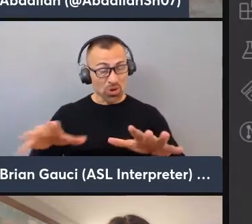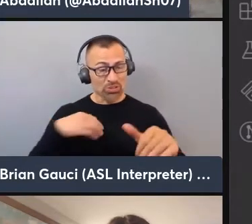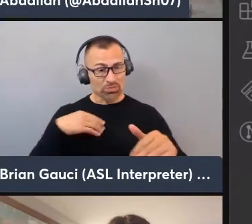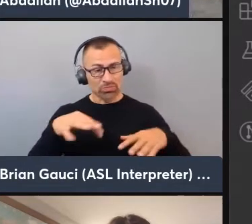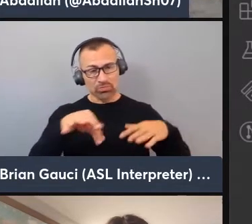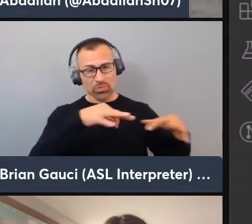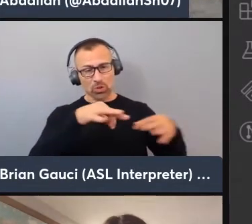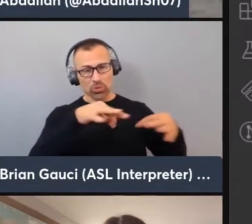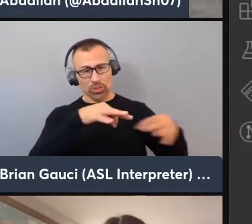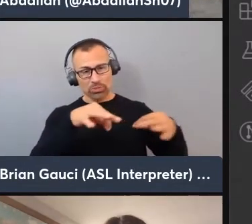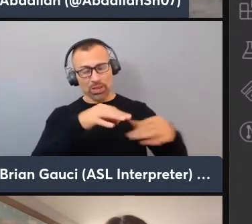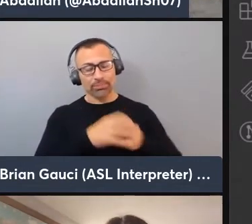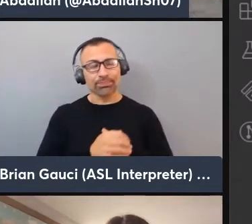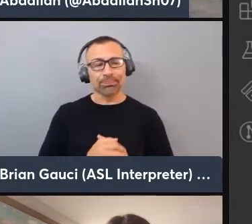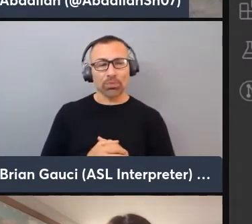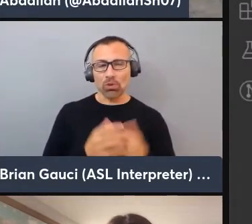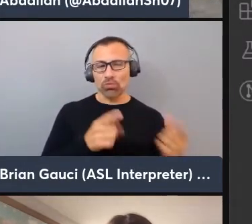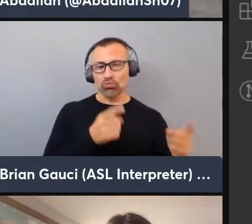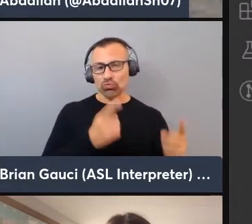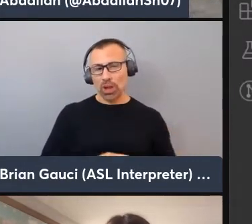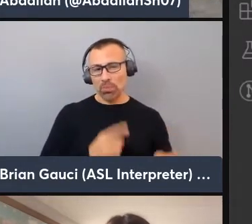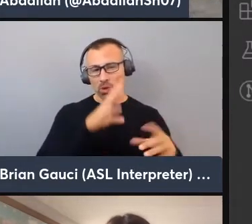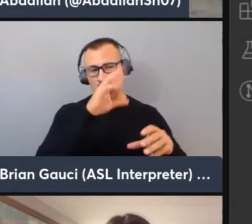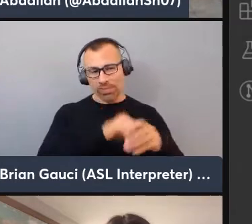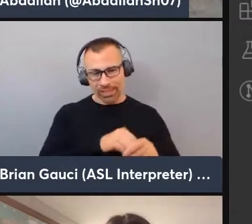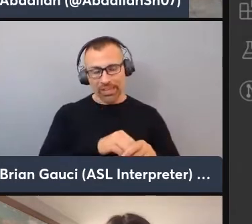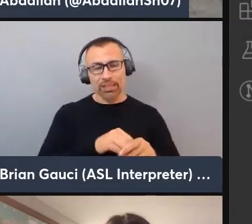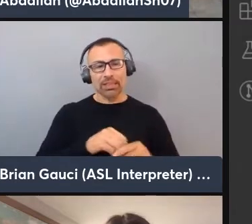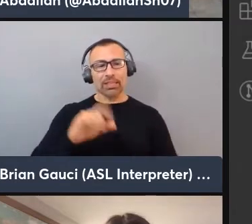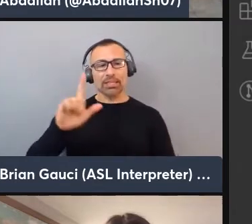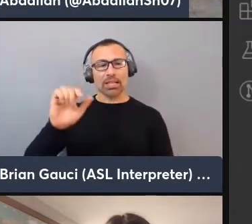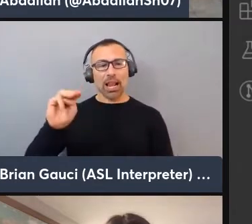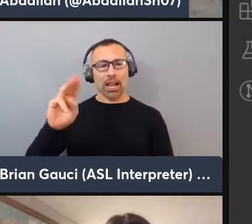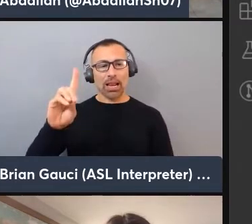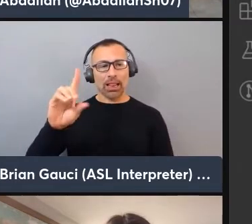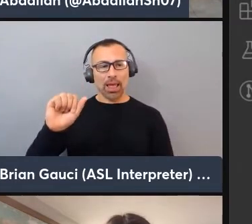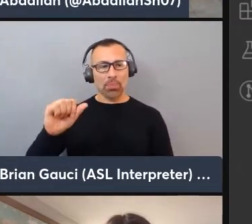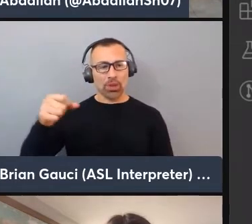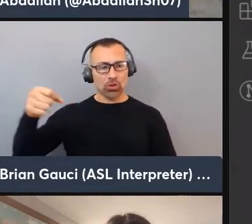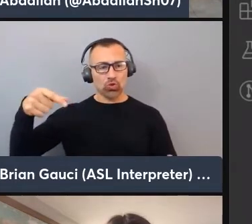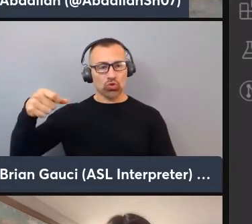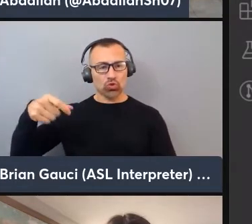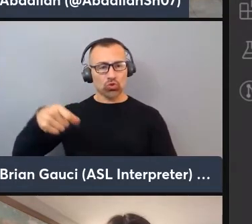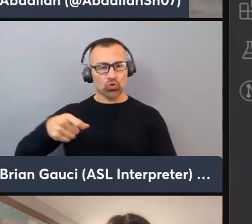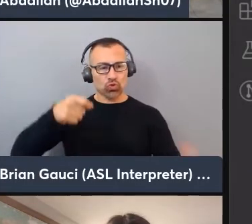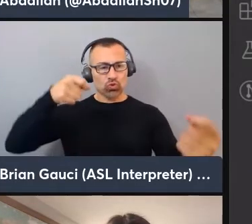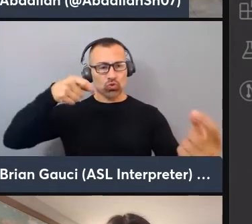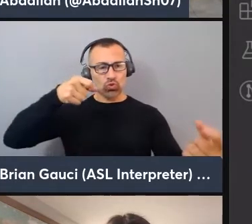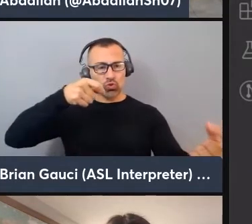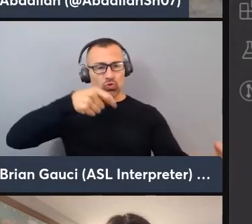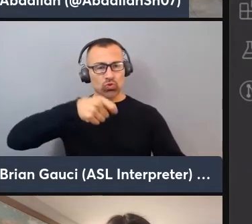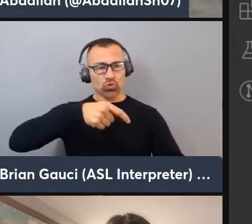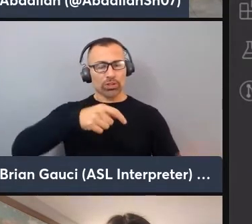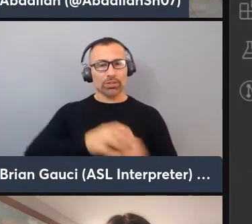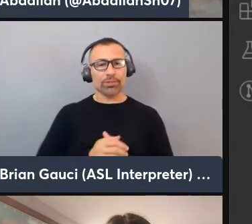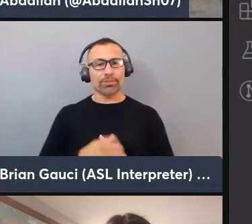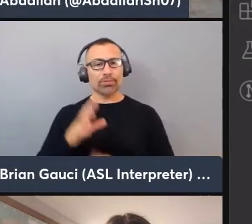what's happening within these Lambda triggers. So in here, what happens is this specific,